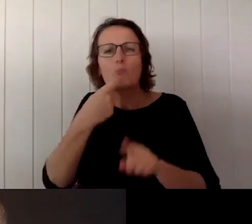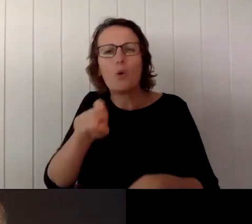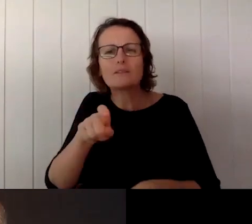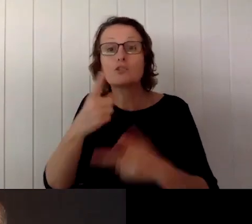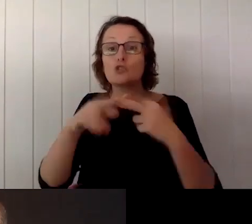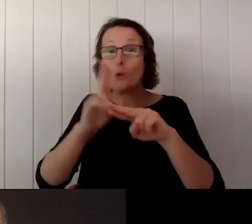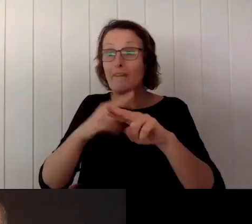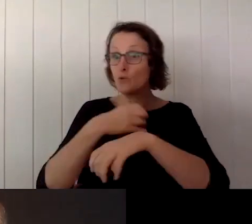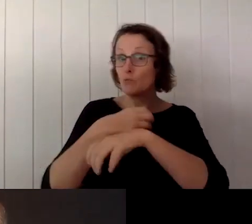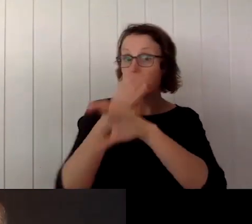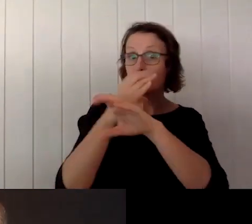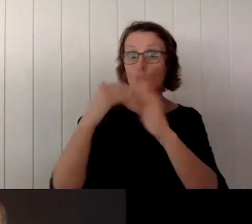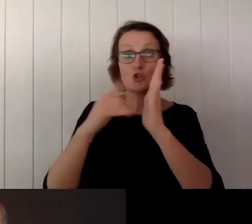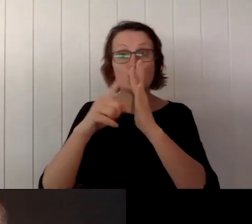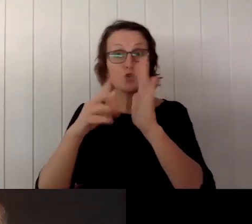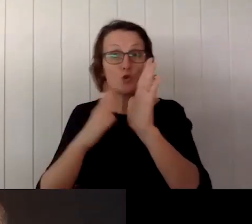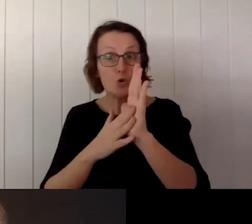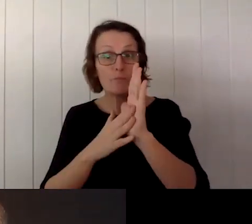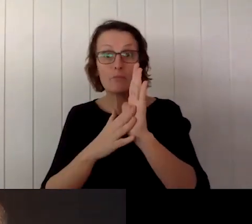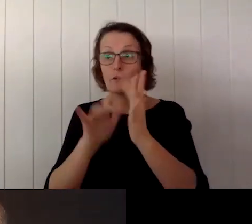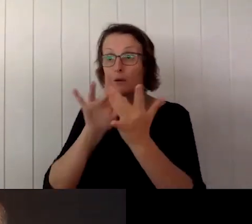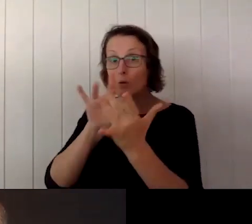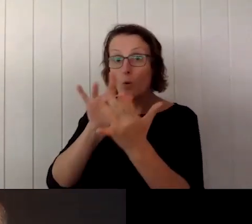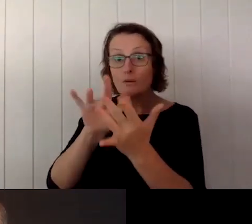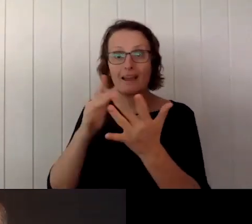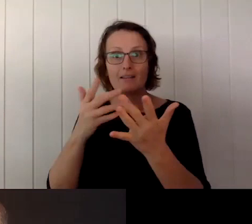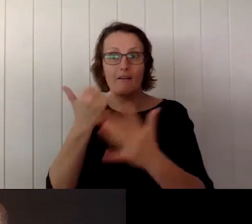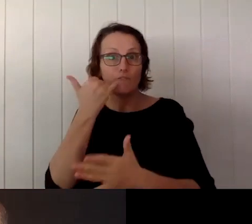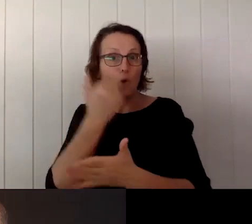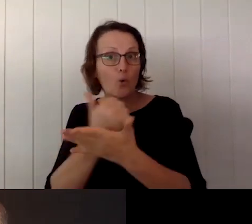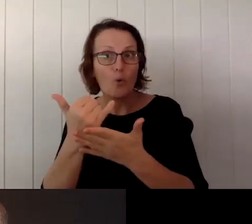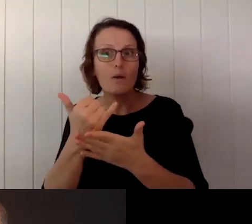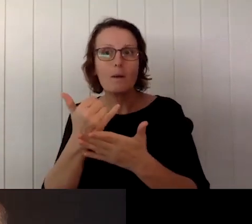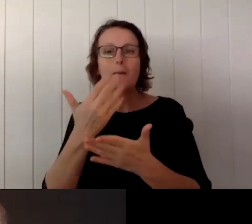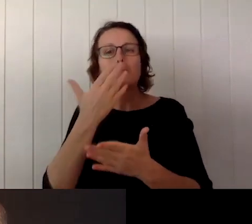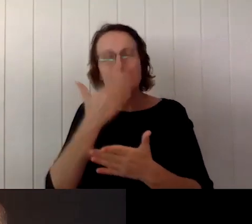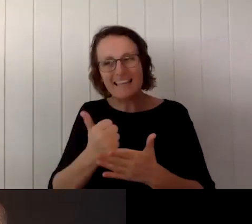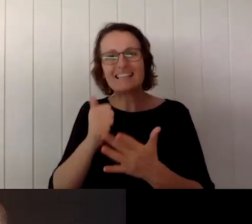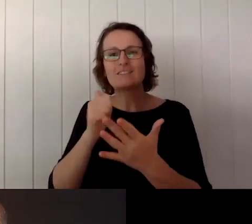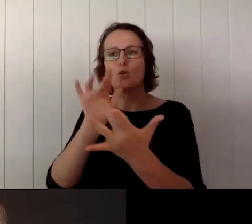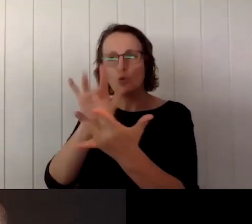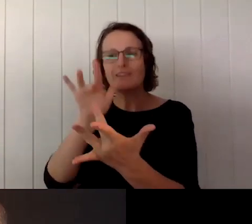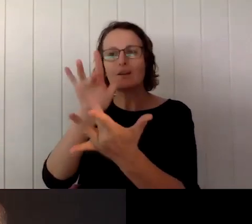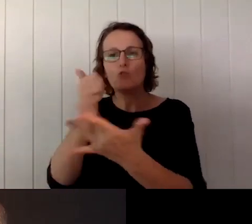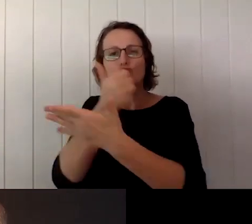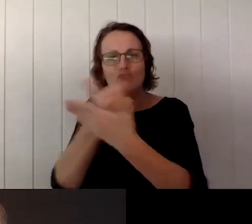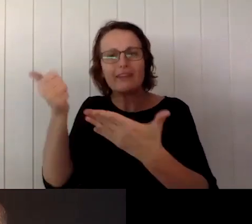people when they're doing their Zooms and connecting with their people or even having a phone call - have far more touch points, build